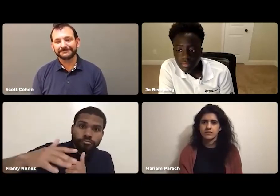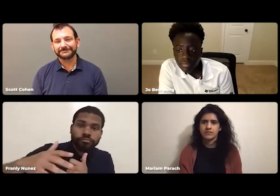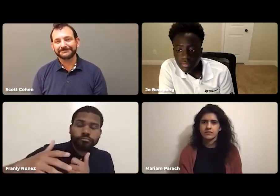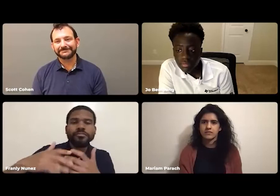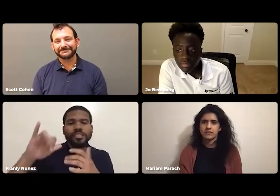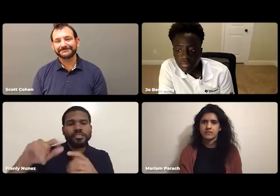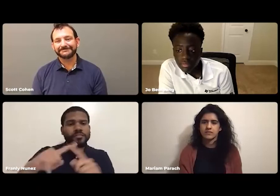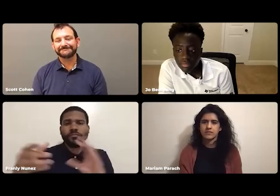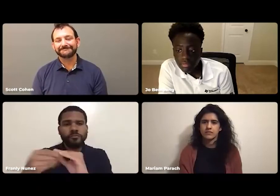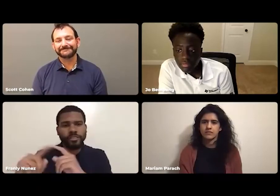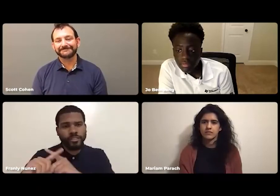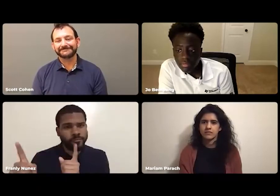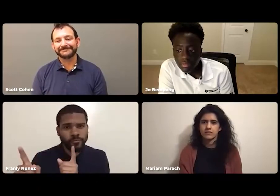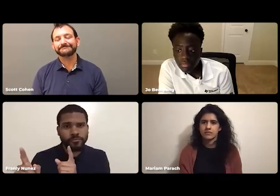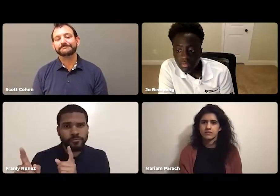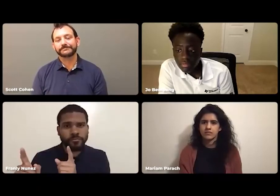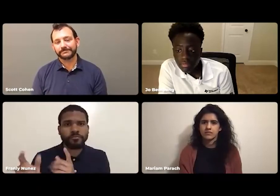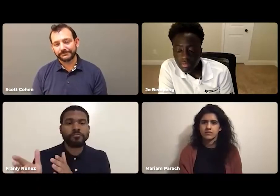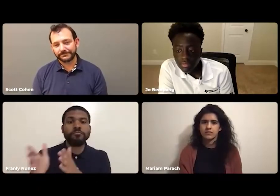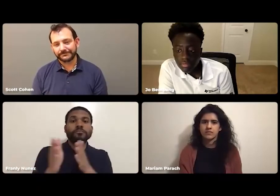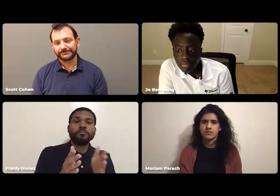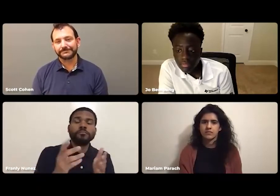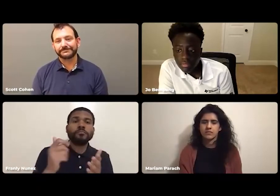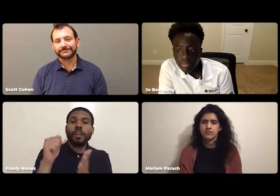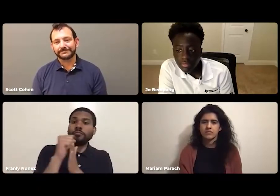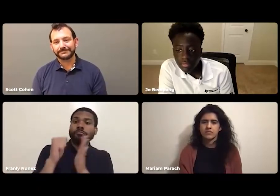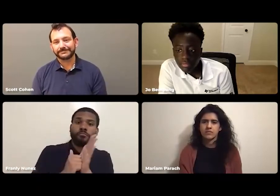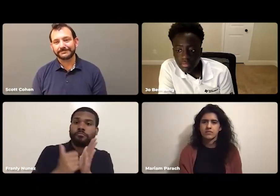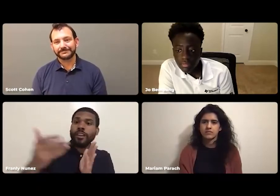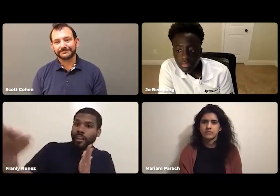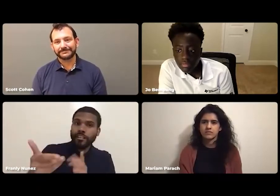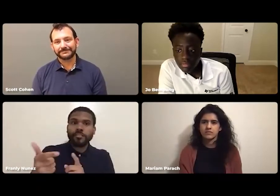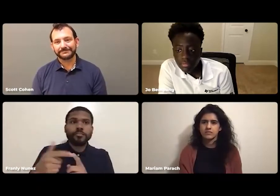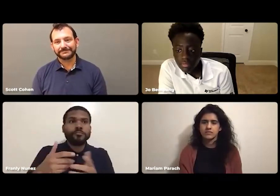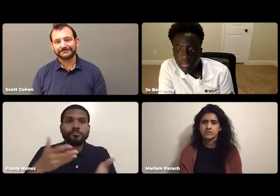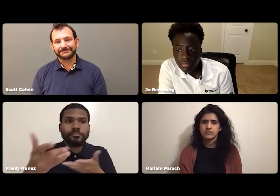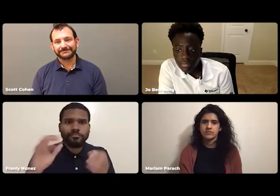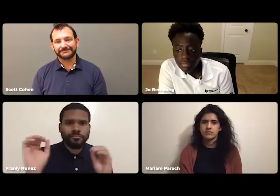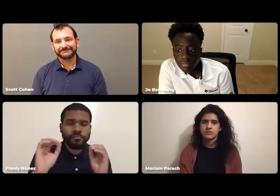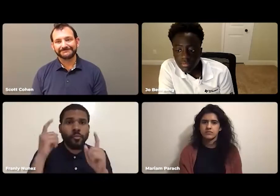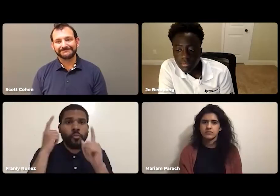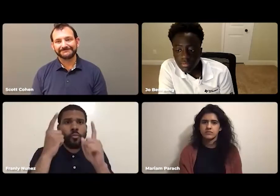You have to see how that person will work with the team. That's a whole different story.